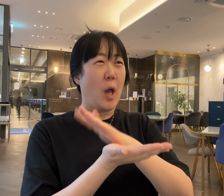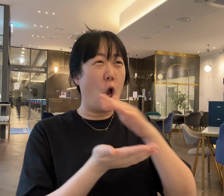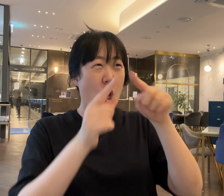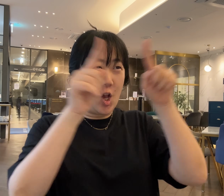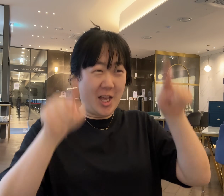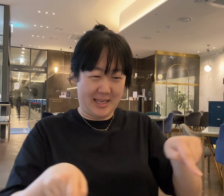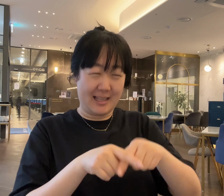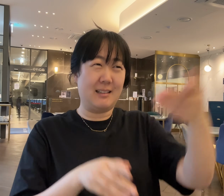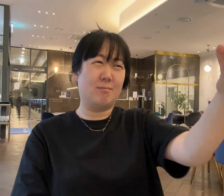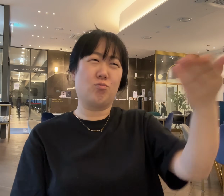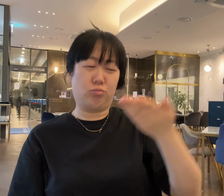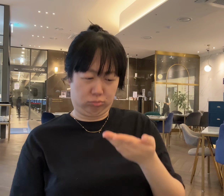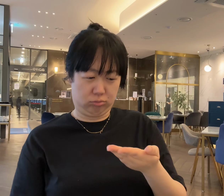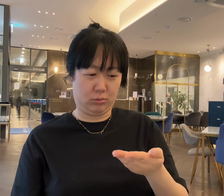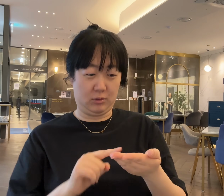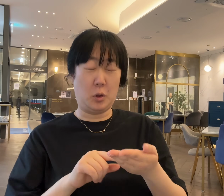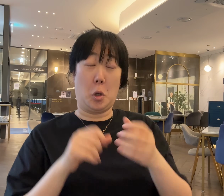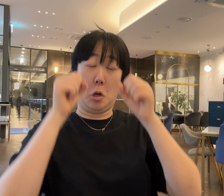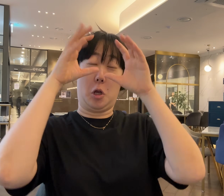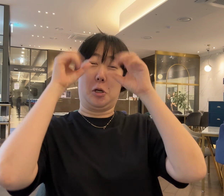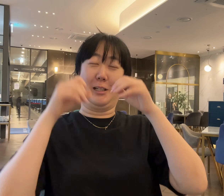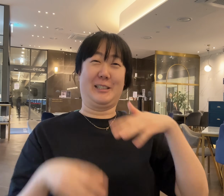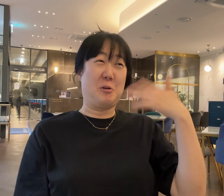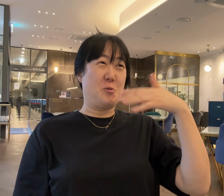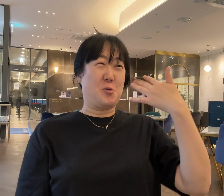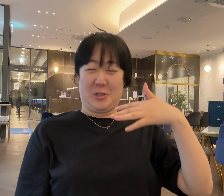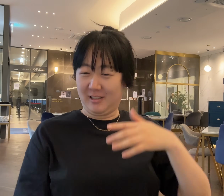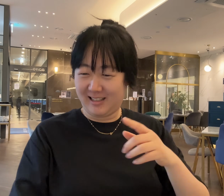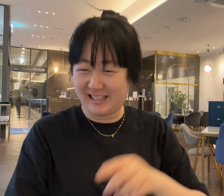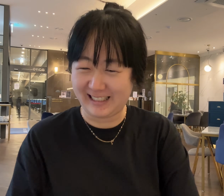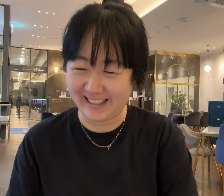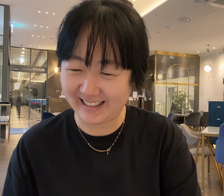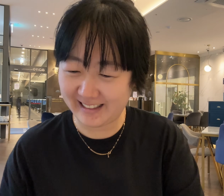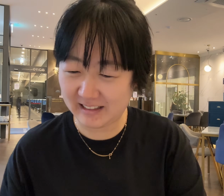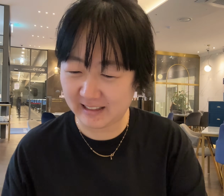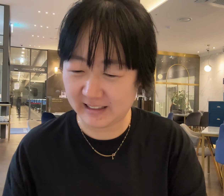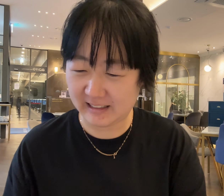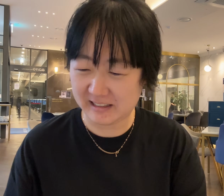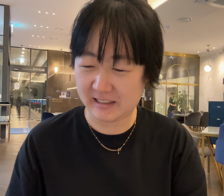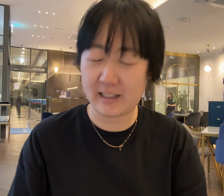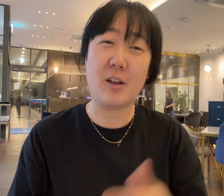he suddenly handed me a blank piece of paper. I was really surprised.